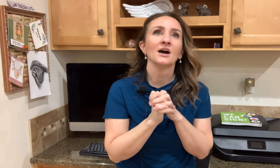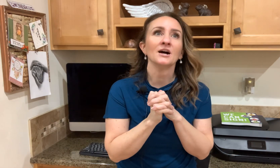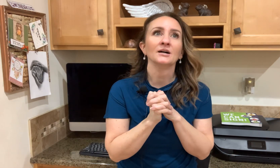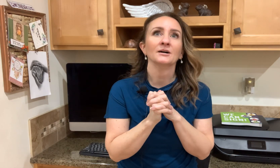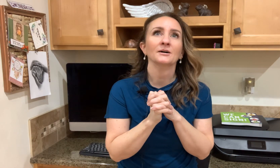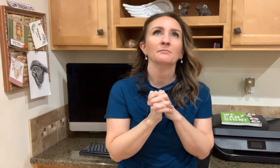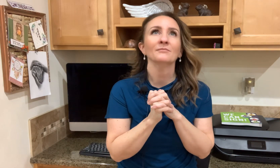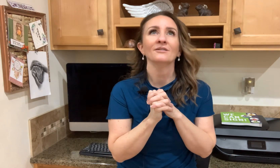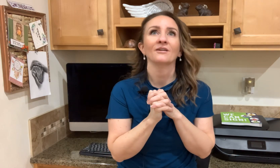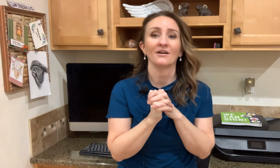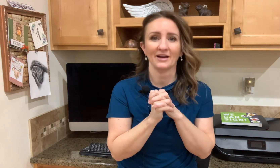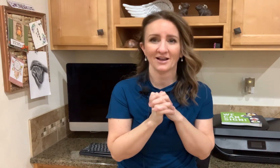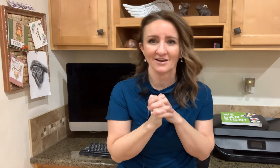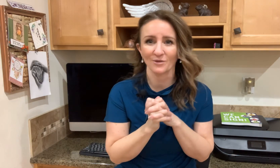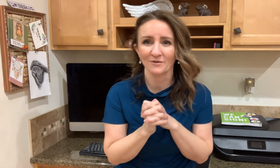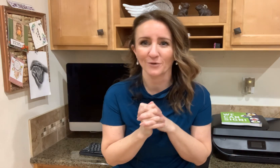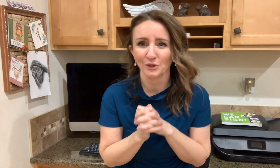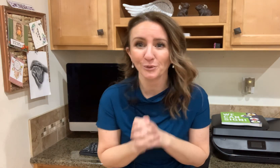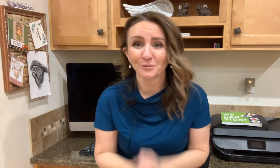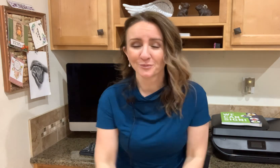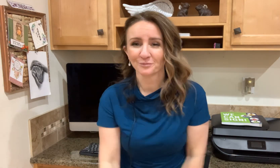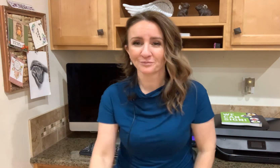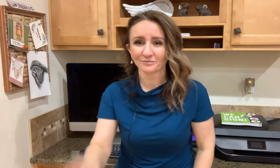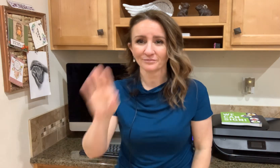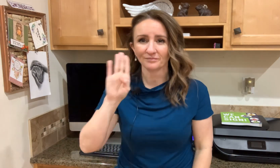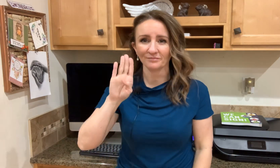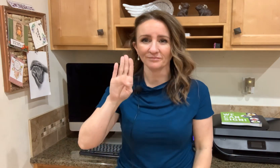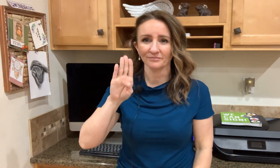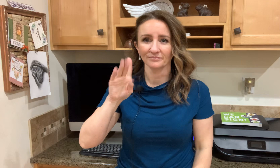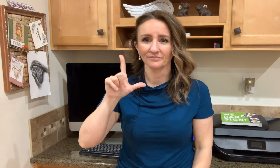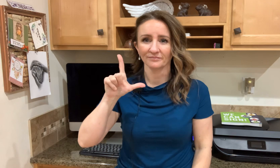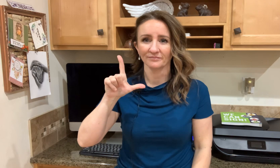all right, I got another one for you...